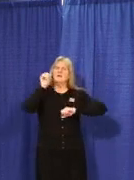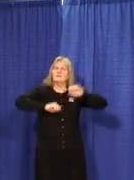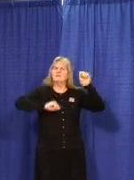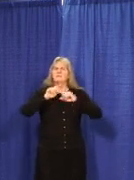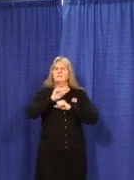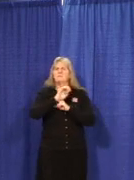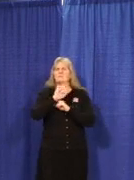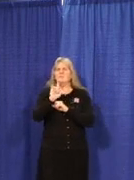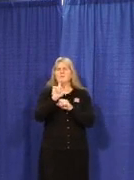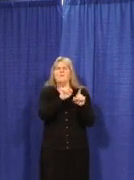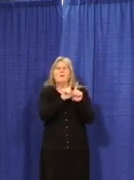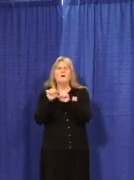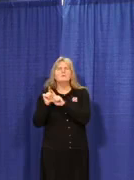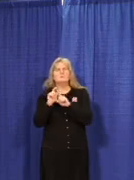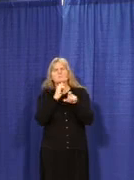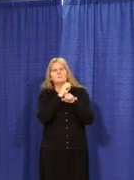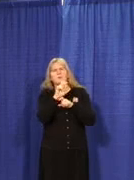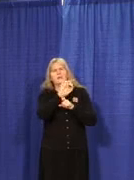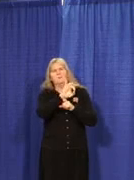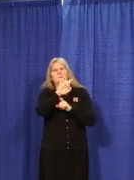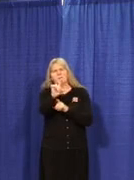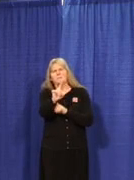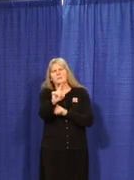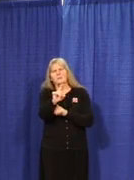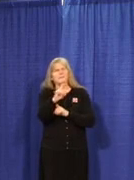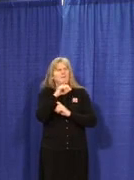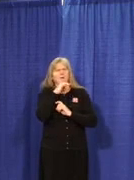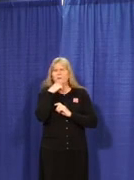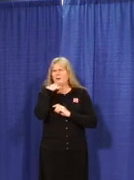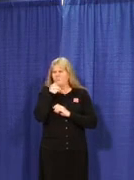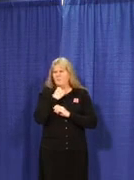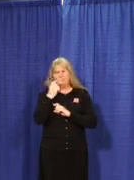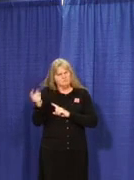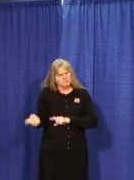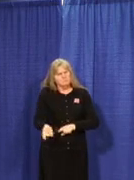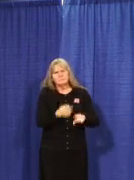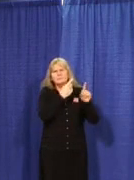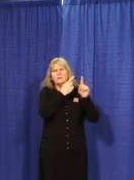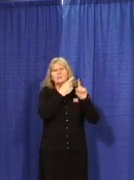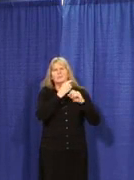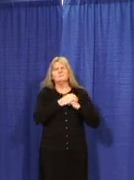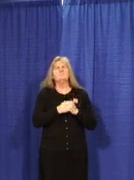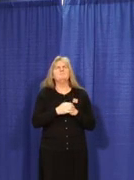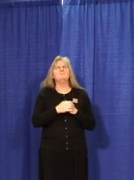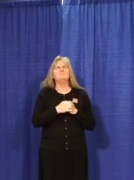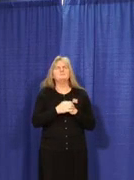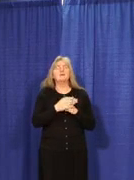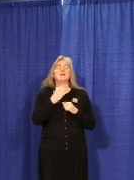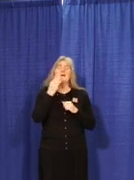contact 811 if necessary to get tested. There was no doubt this will affect the workplace but it is